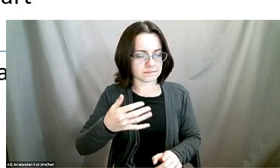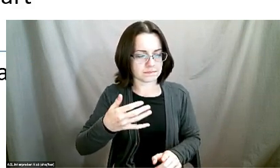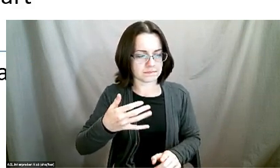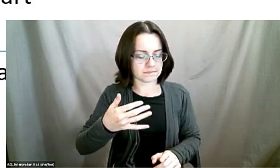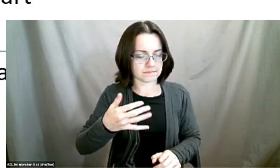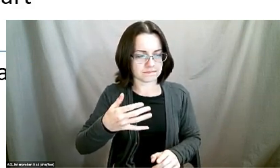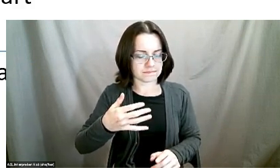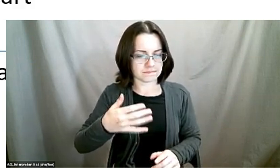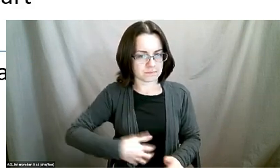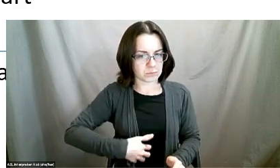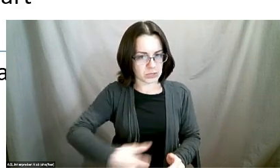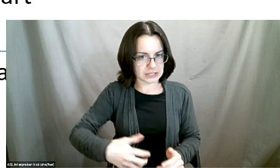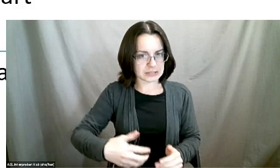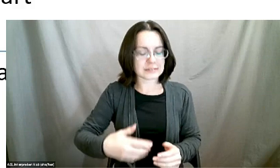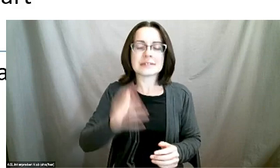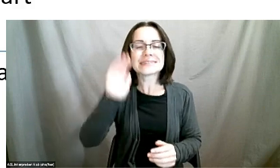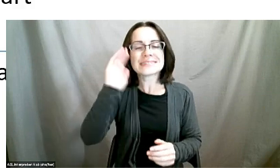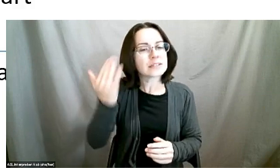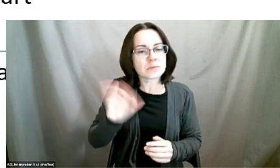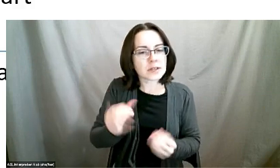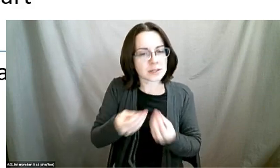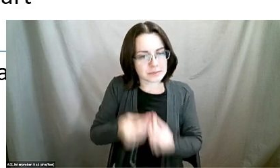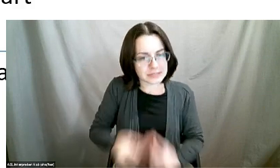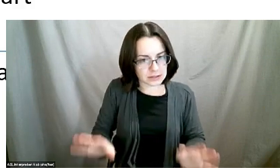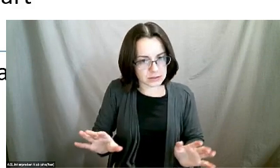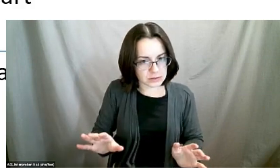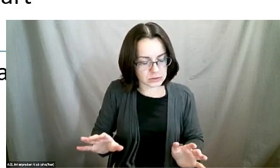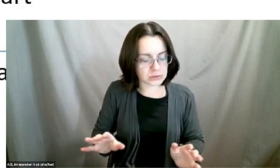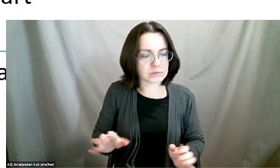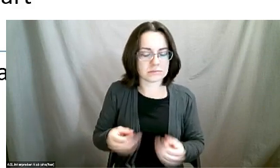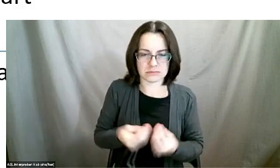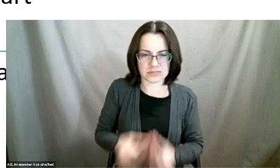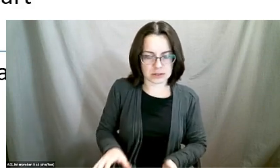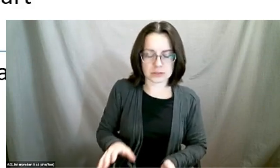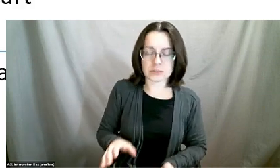And as she presented for this second ultrasound, she says she's been bleeding and